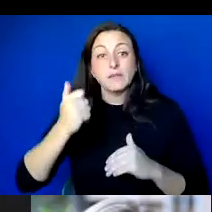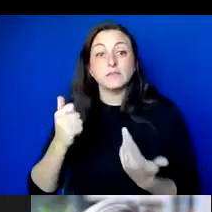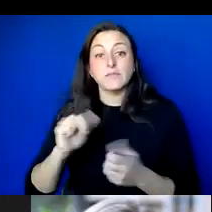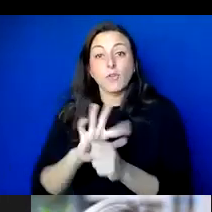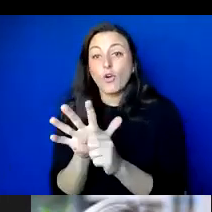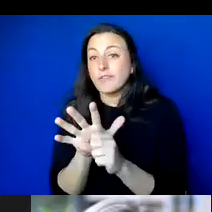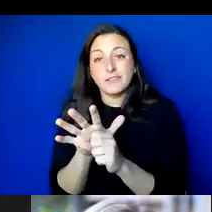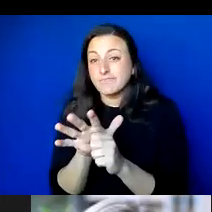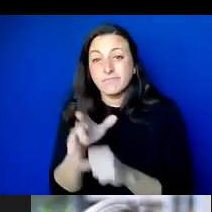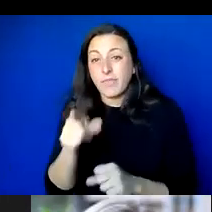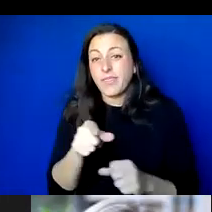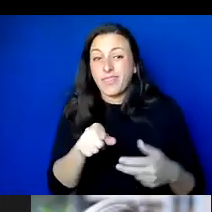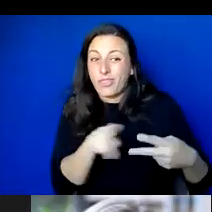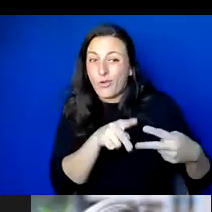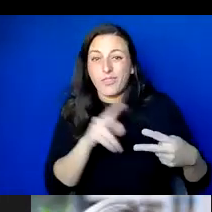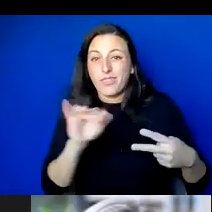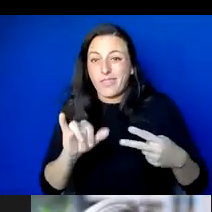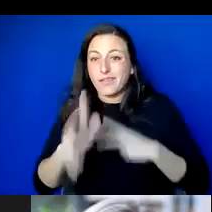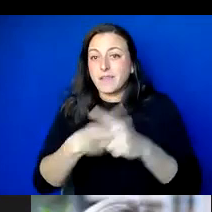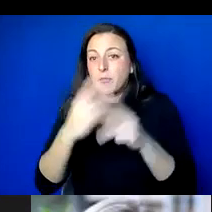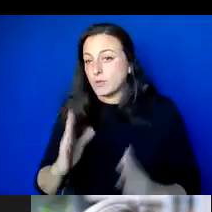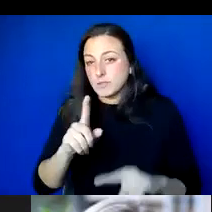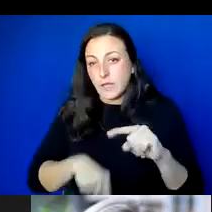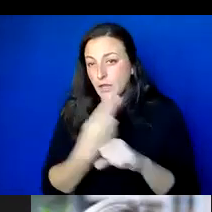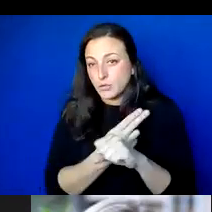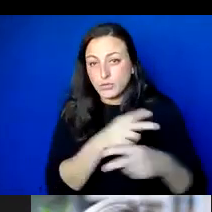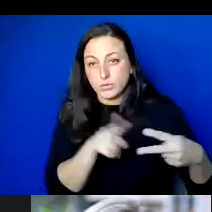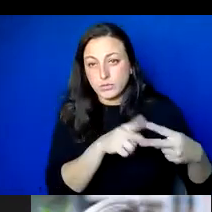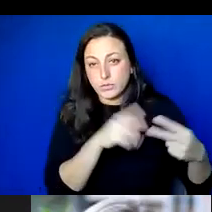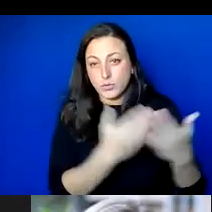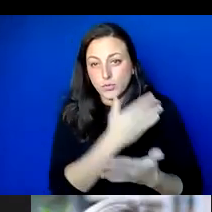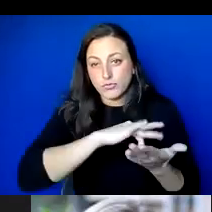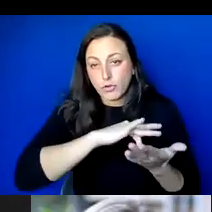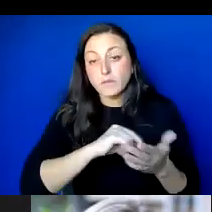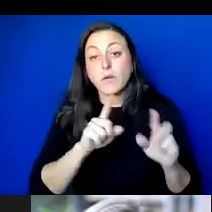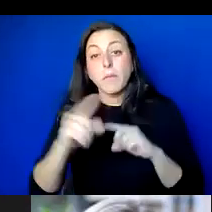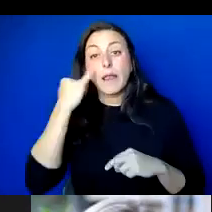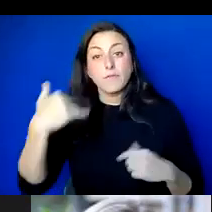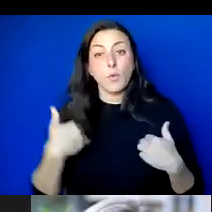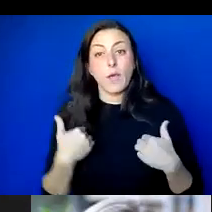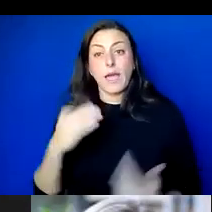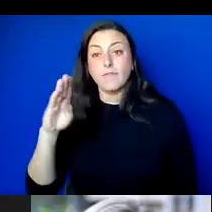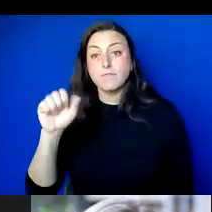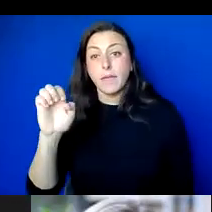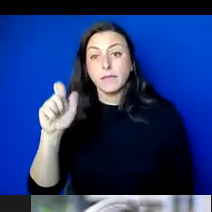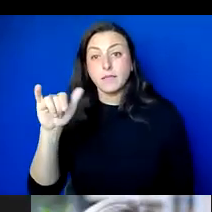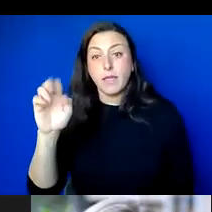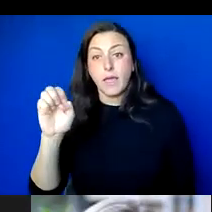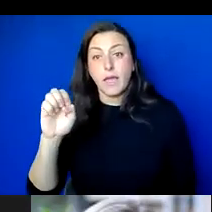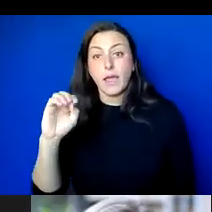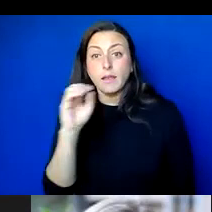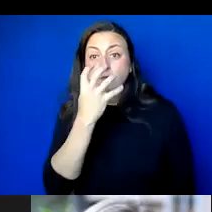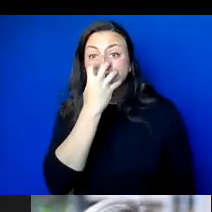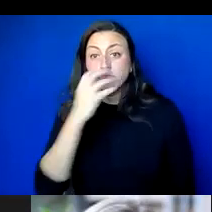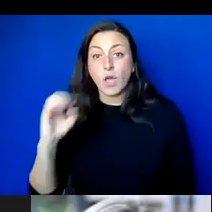eligible. However, if you have baseline oxygen and it has not gone up with your COVID illness,